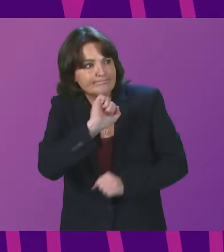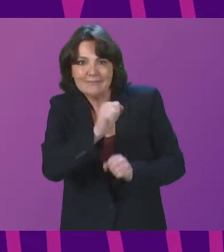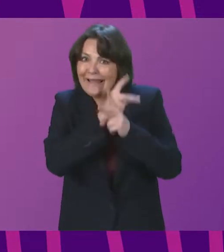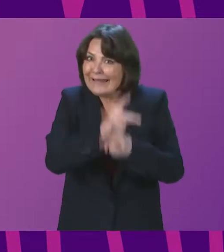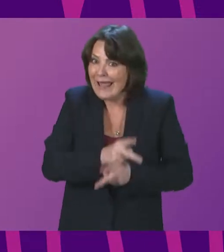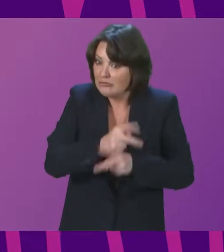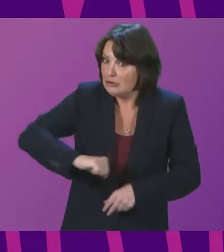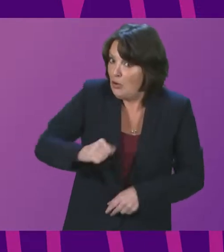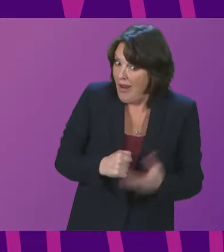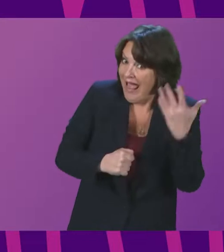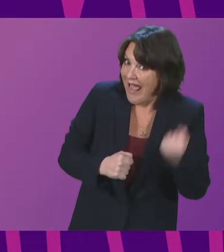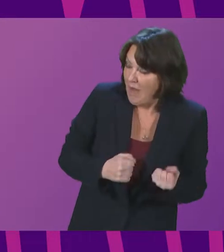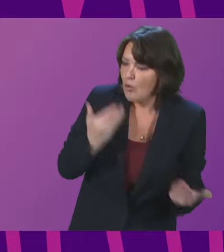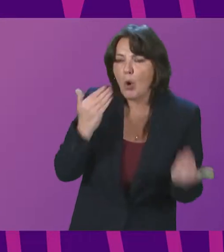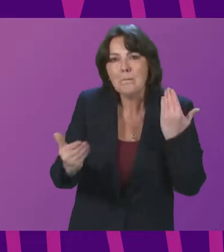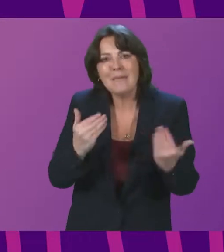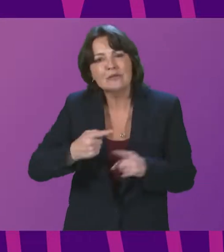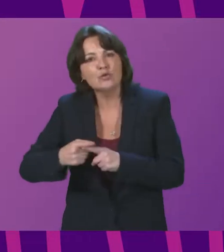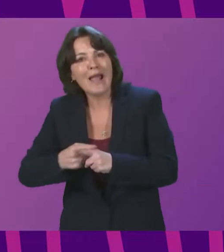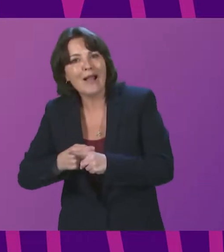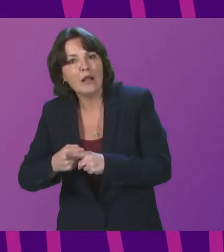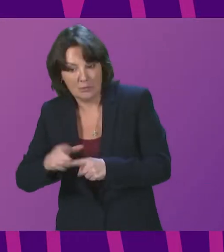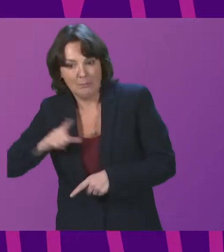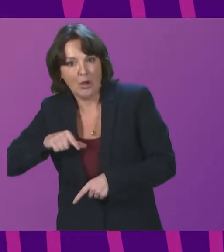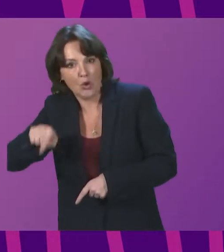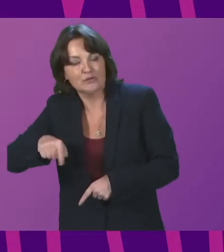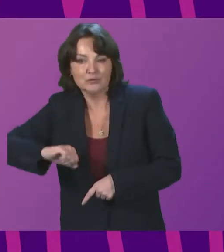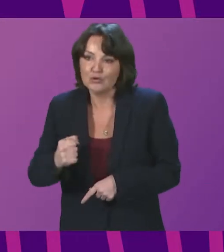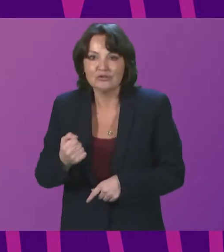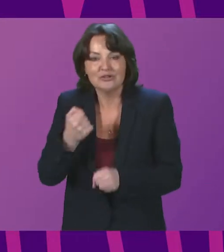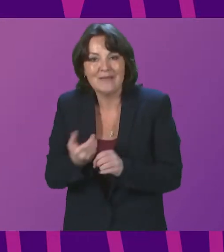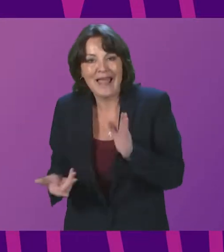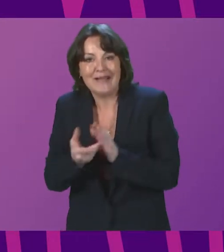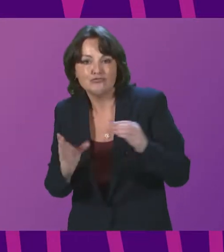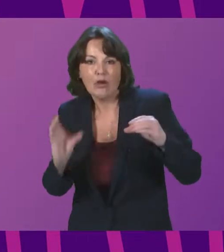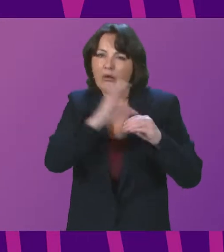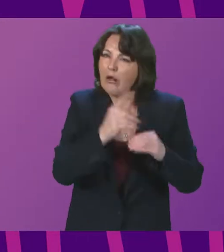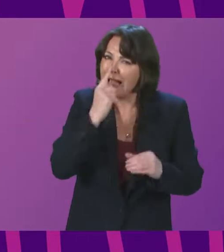carers south of the border because of the Scottish Government’s carers allowance supplement?